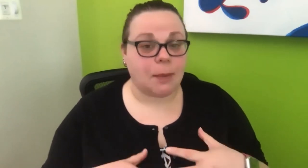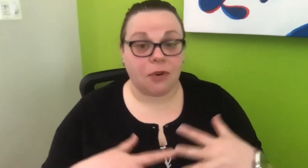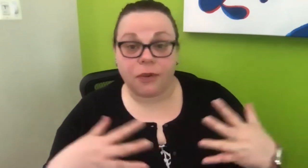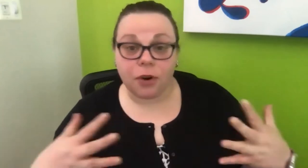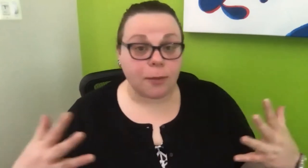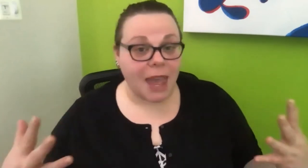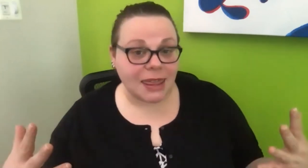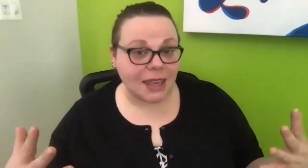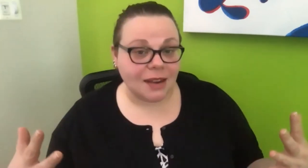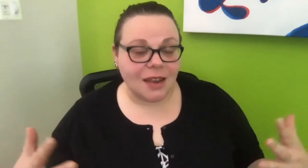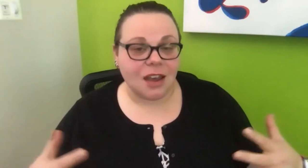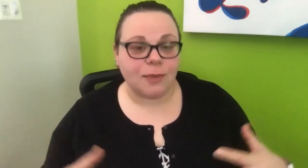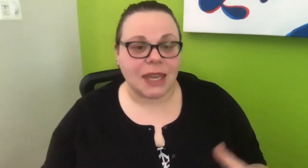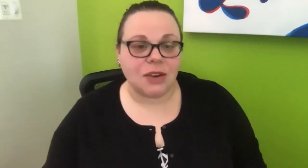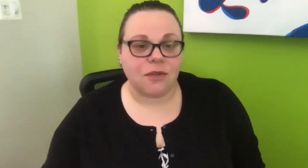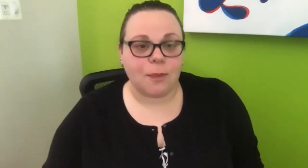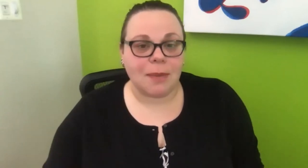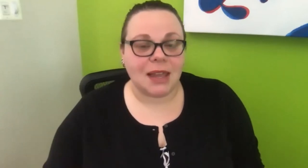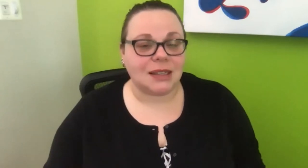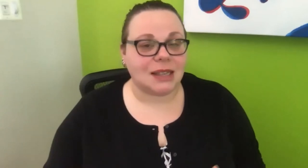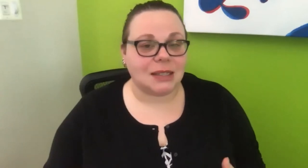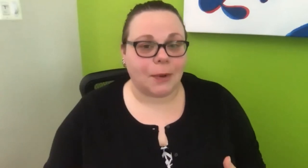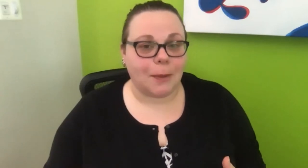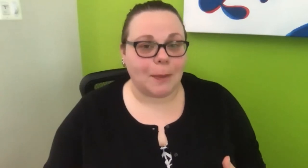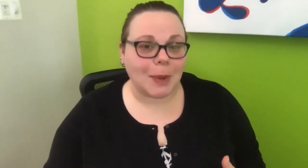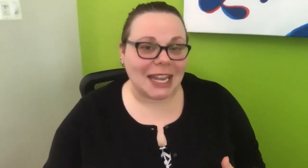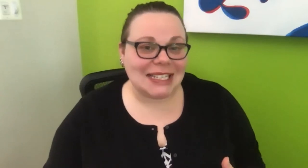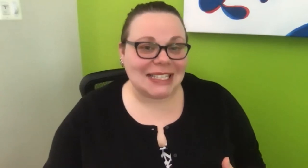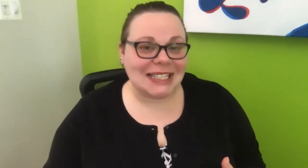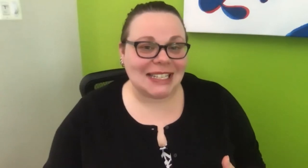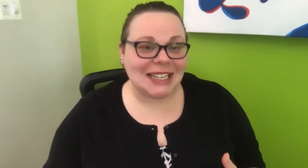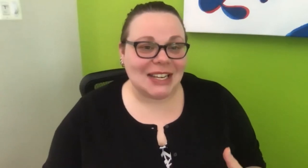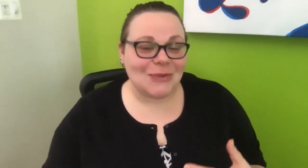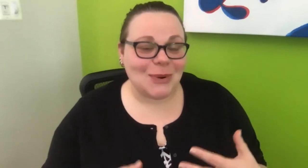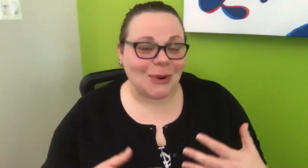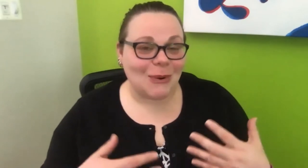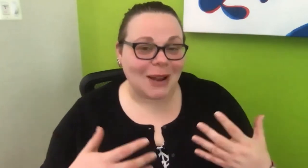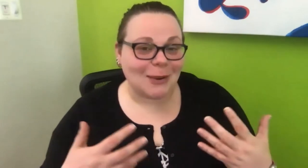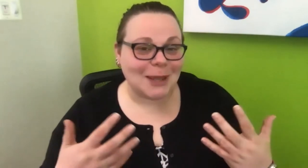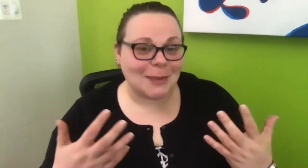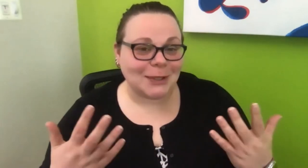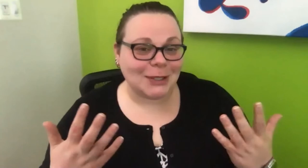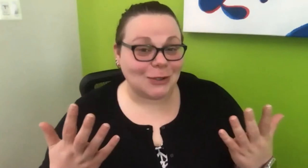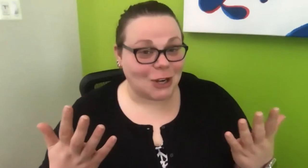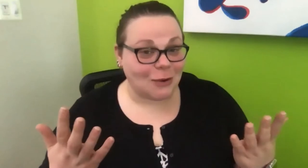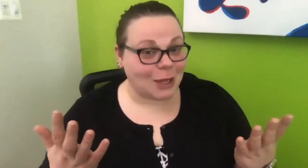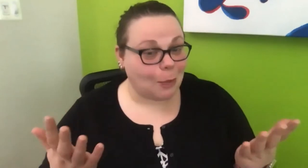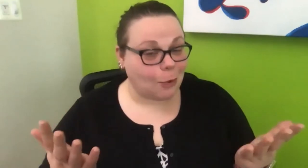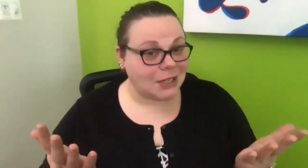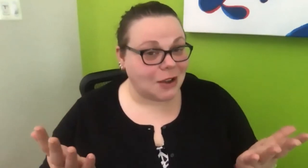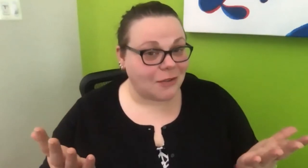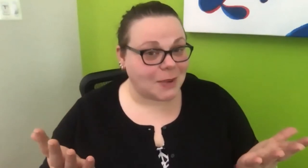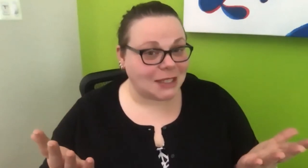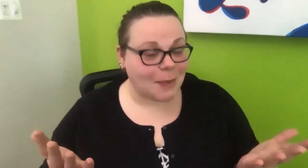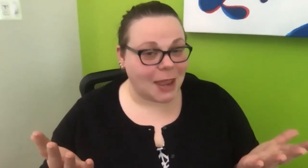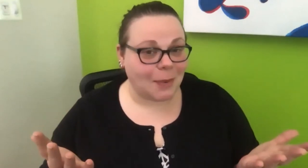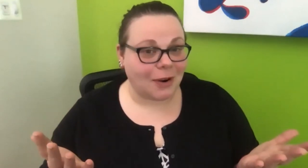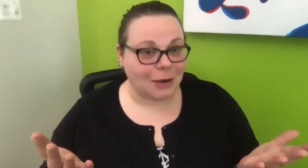method of making your vote-by-mail accessible, but we require people to generally print off a piece of paper and return it.